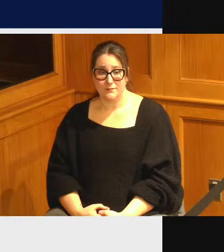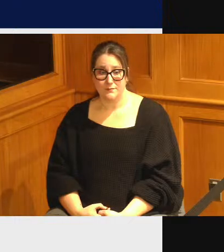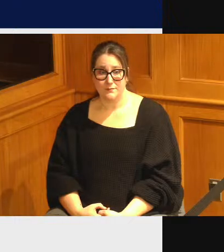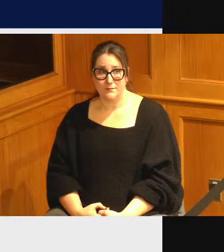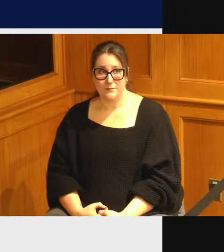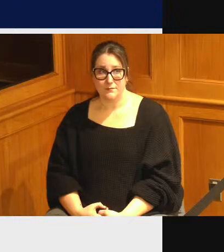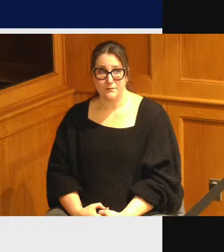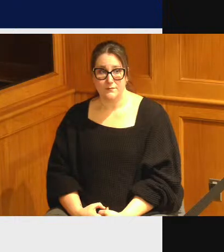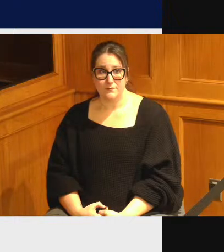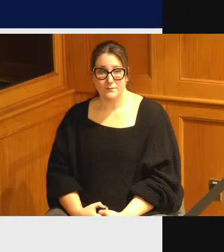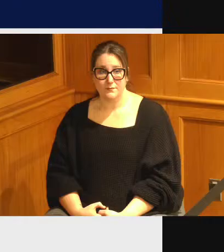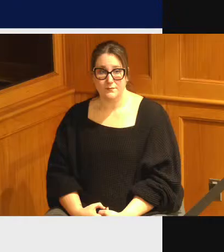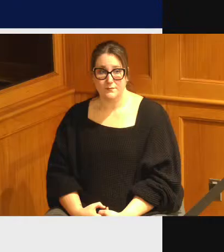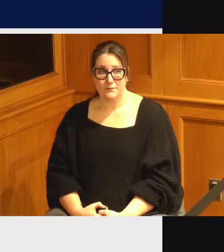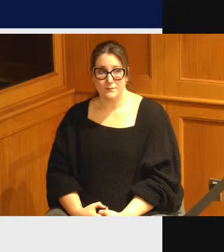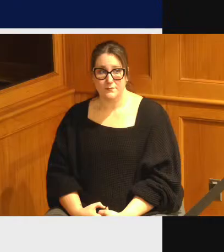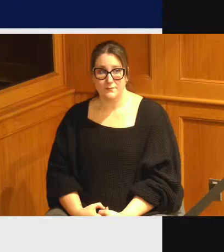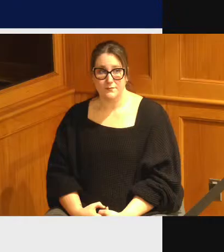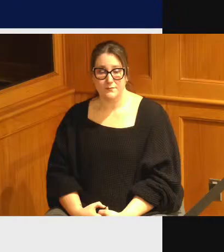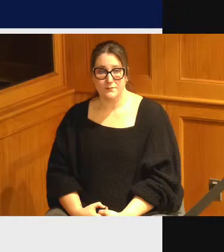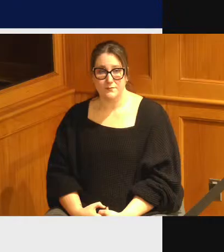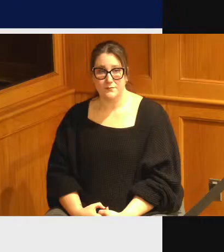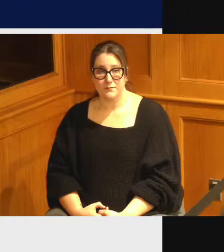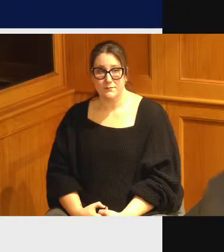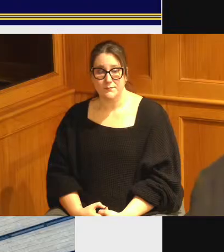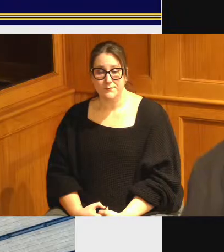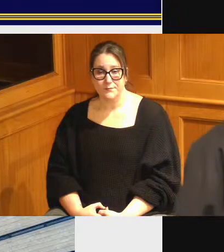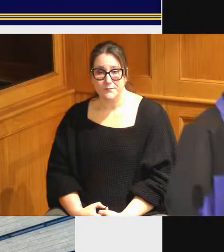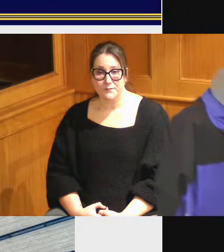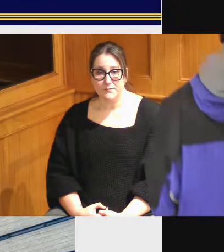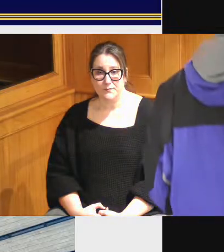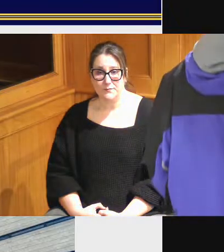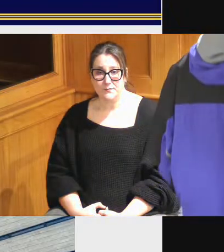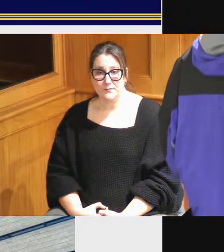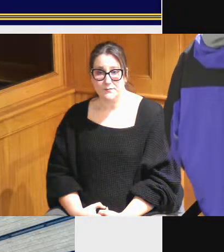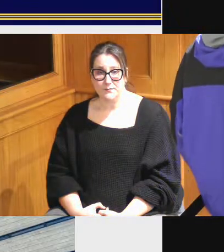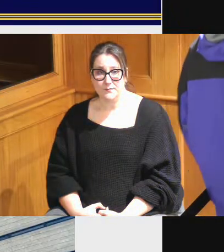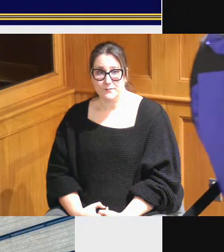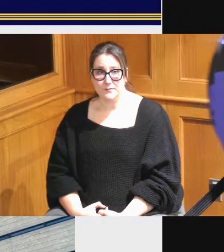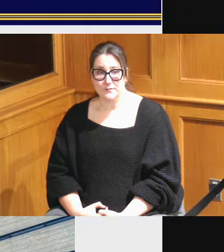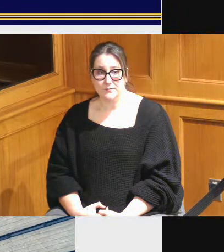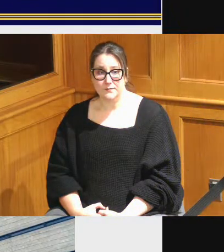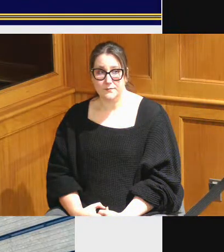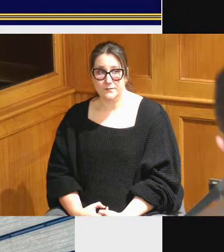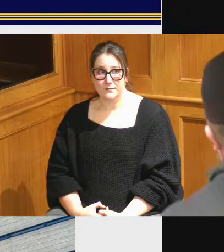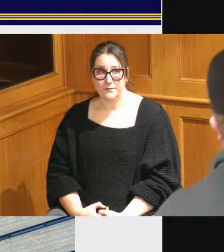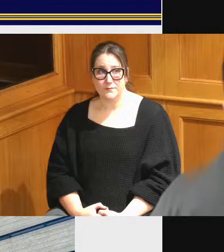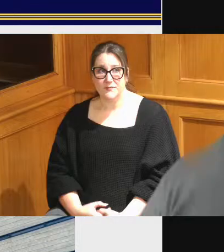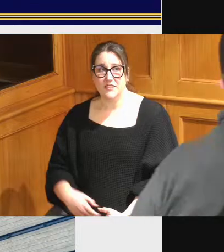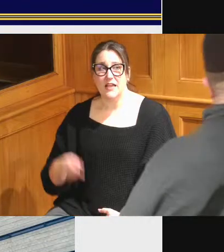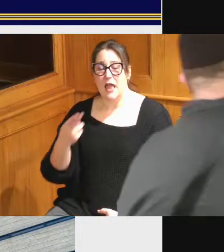Oh, I do. Oh, good. Thank you. All right. Here we go. There we go. Helen County Sheriff's Office.